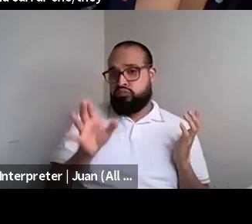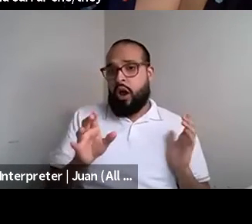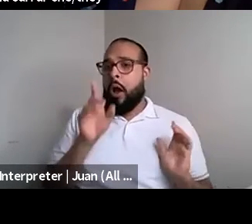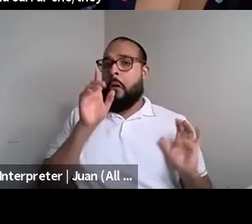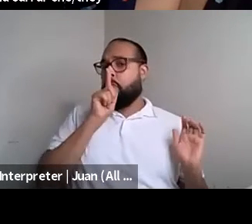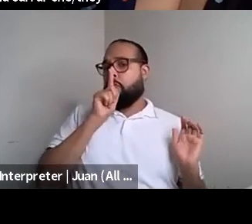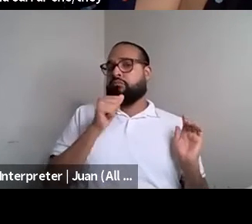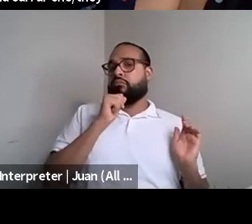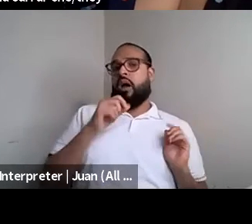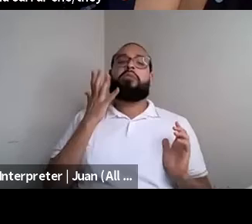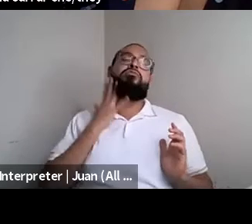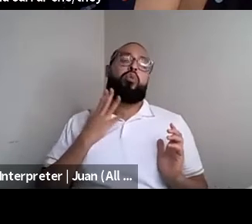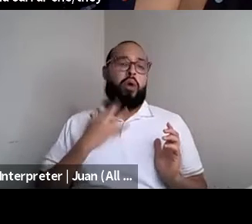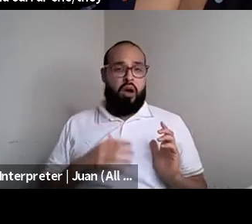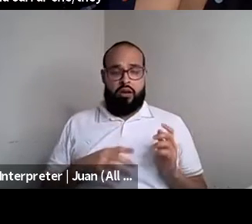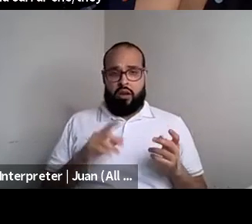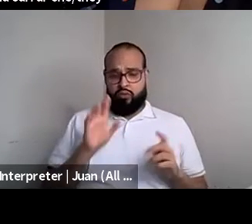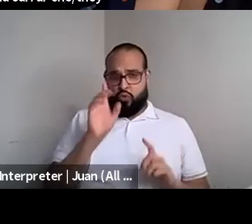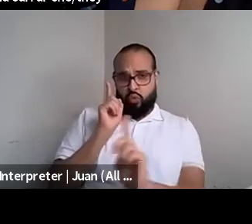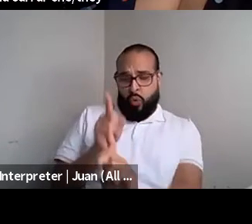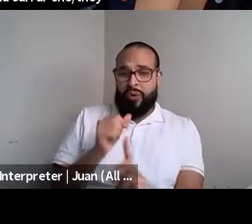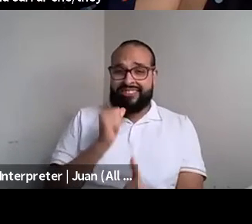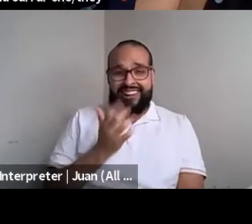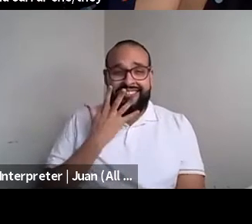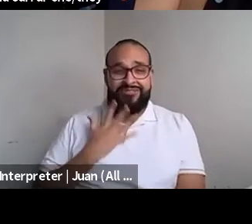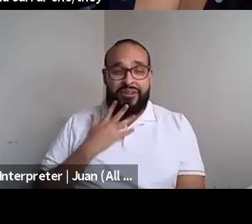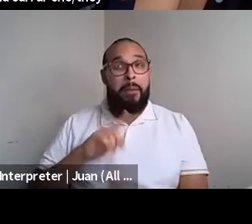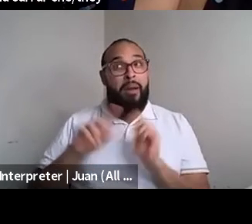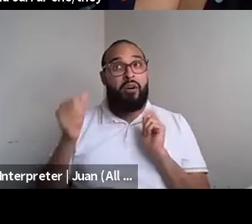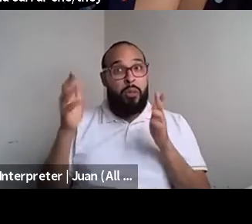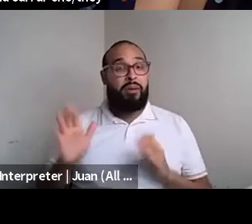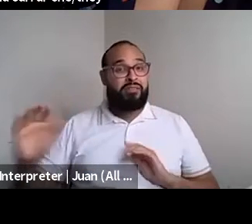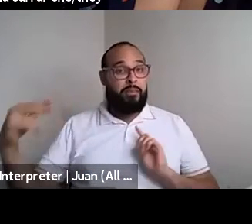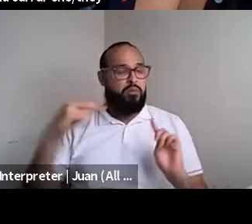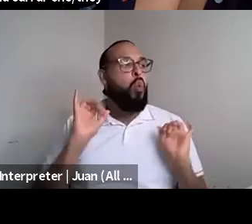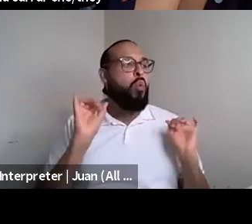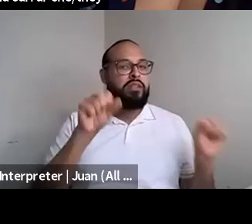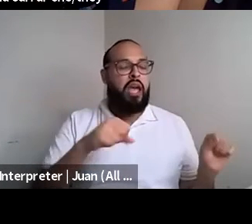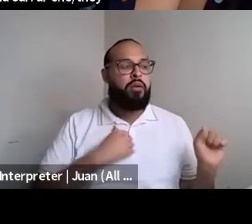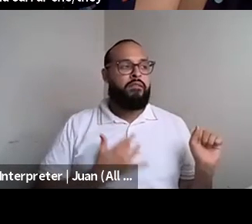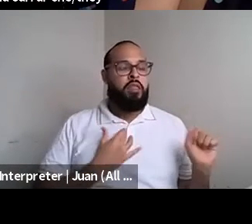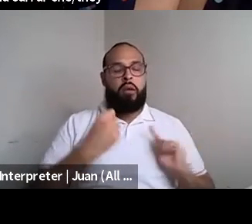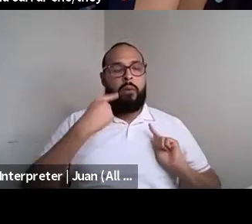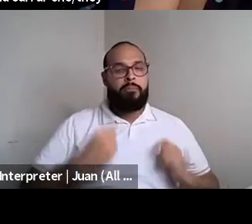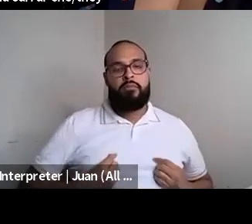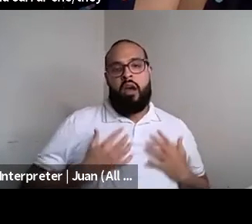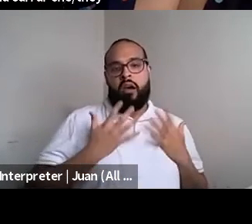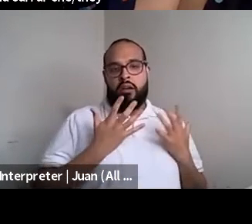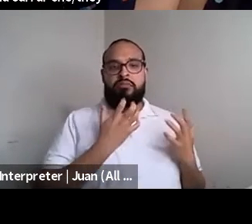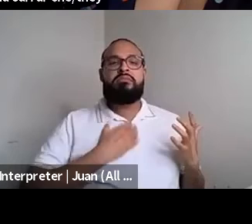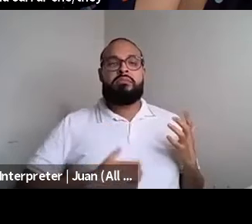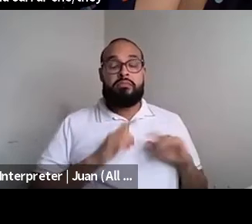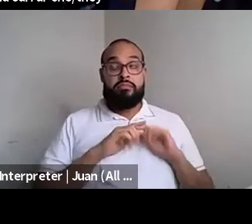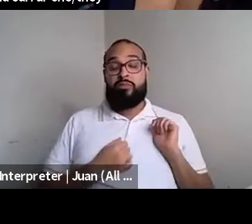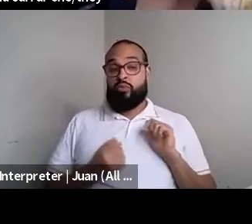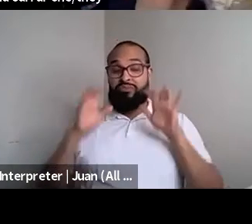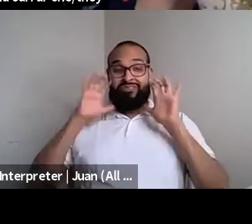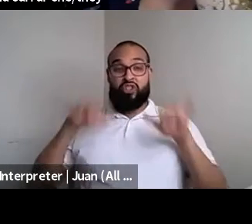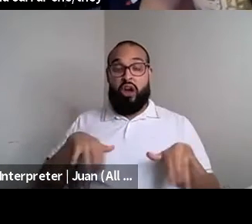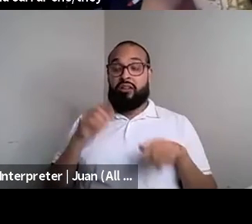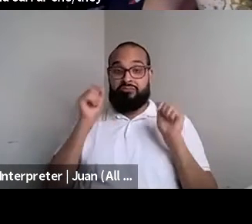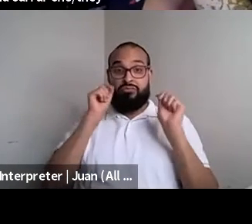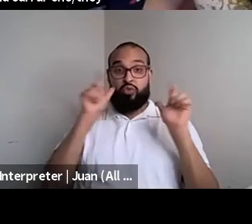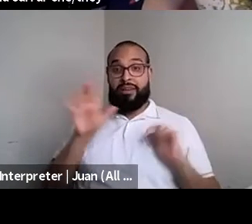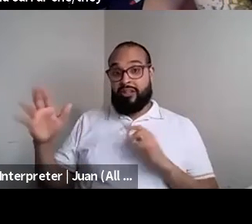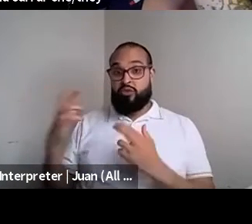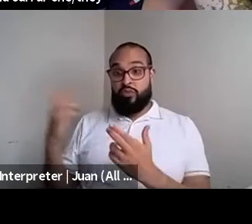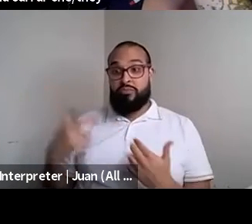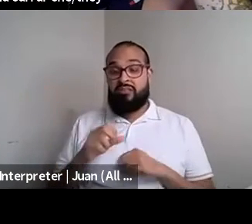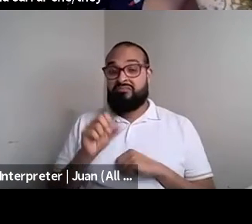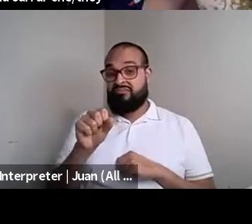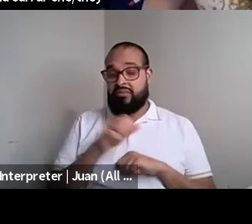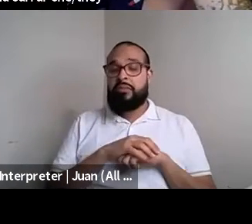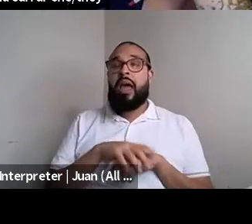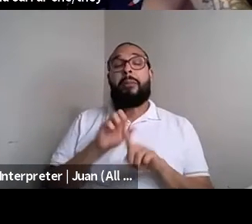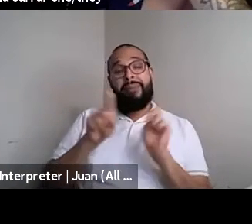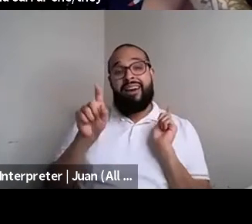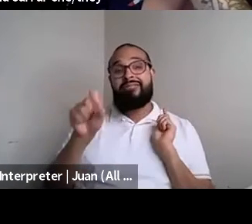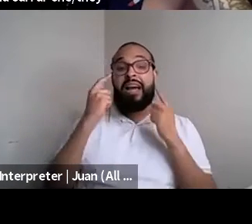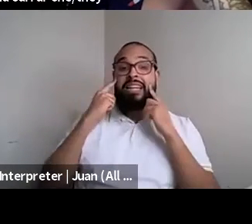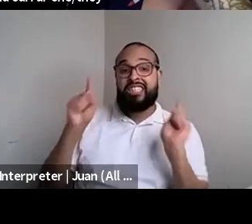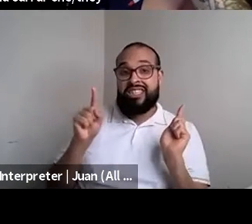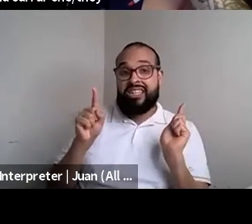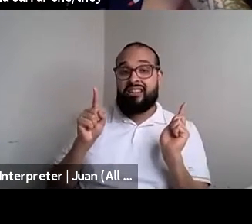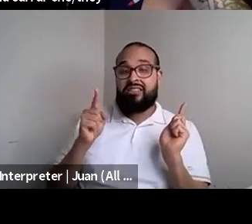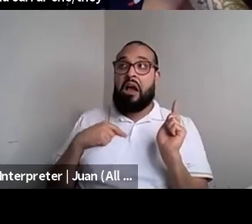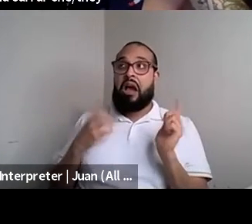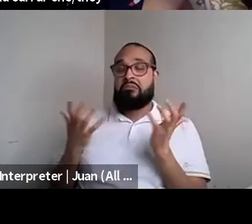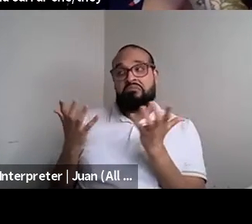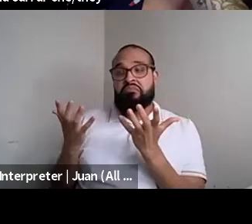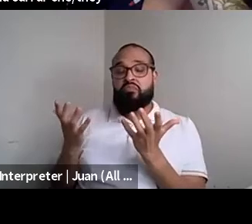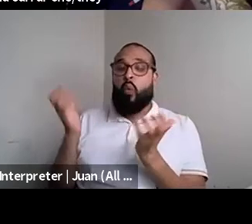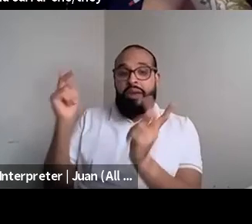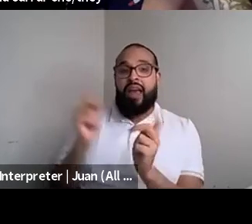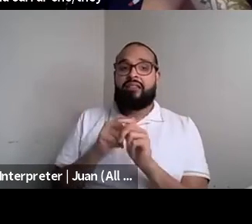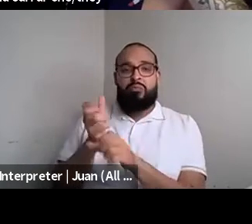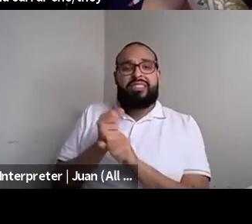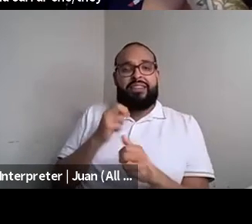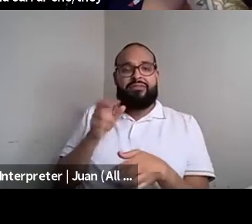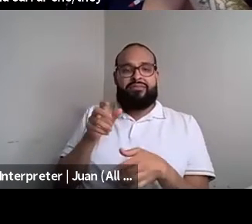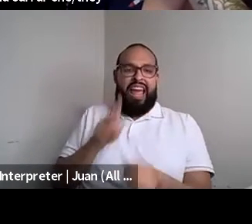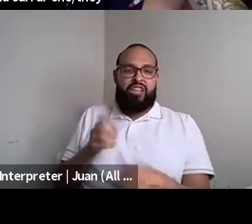Nahshon Anderson: You may not even be trying to, but to someone else, you, you, you definitely could be and I was, I was really, really shocked and surprised by his response and I ended. I did get what I wanted his story. I got them to open up and talk and everything. So, you know, whatever. I said it worked.